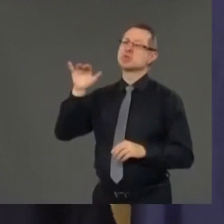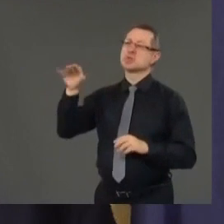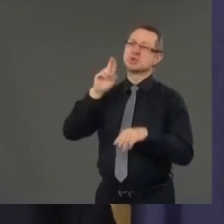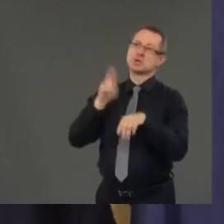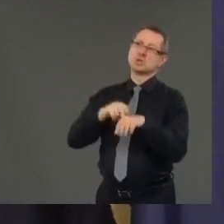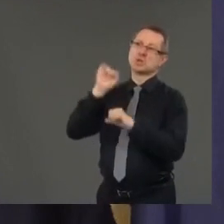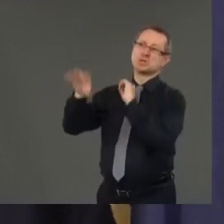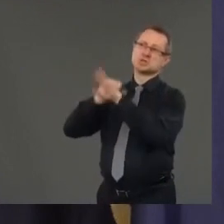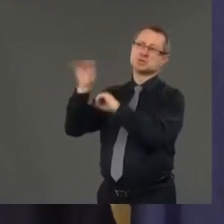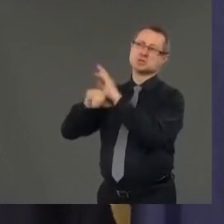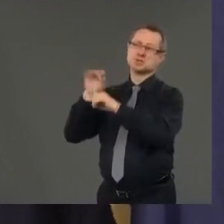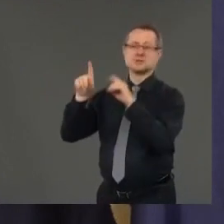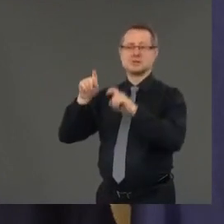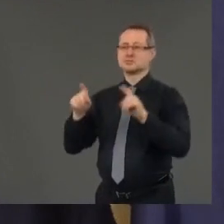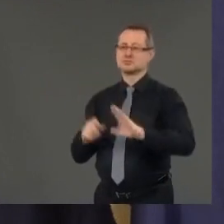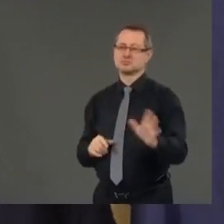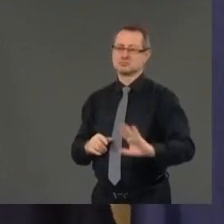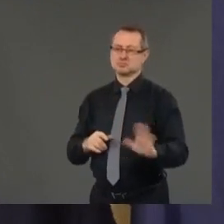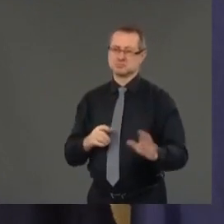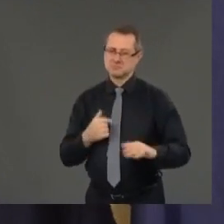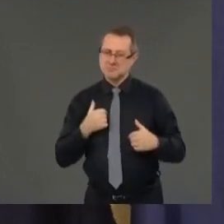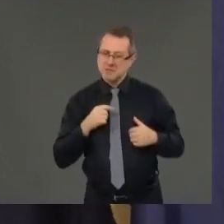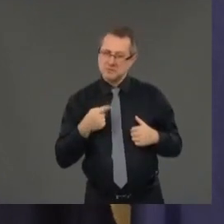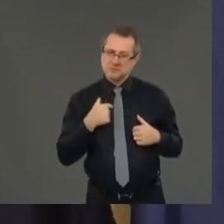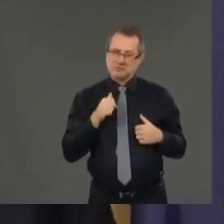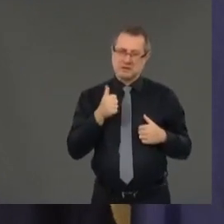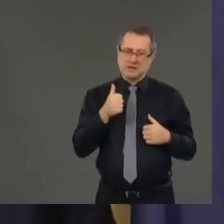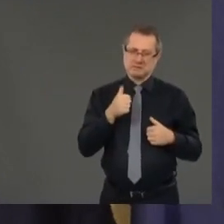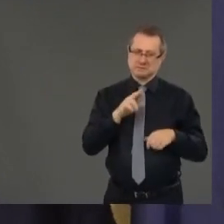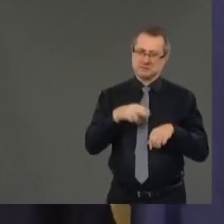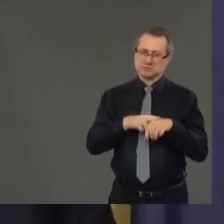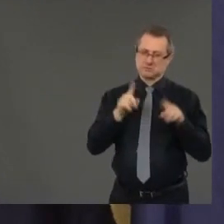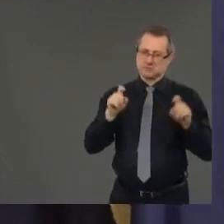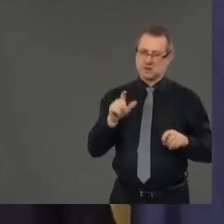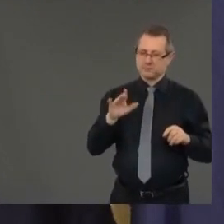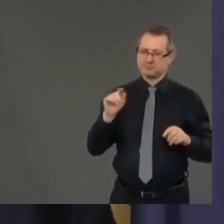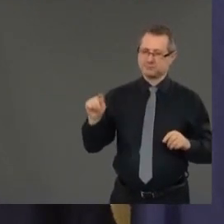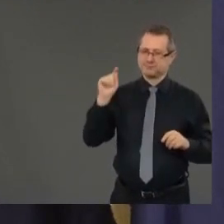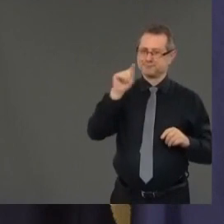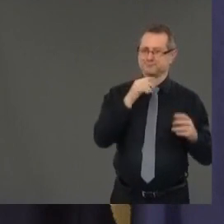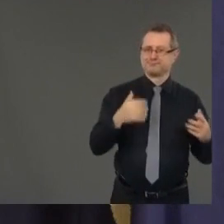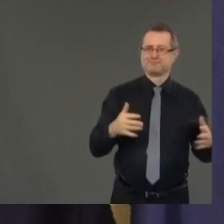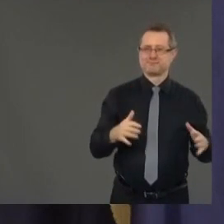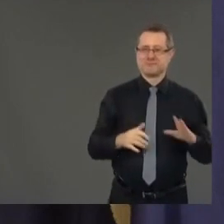THE STATE, YOU CAN'T ALL BE